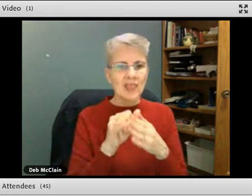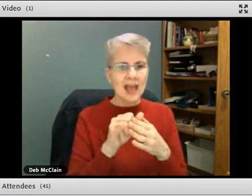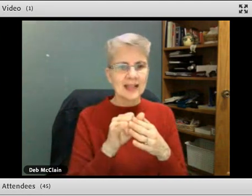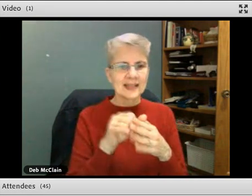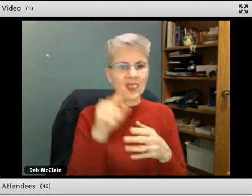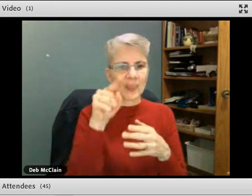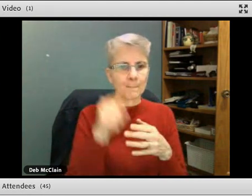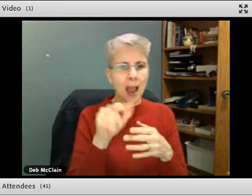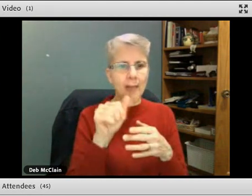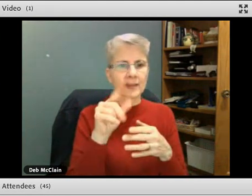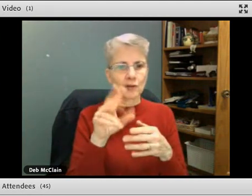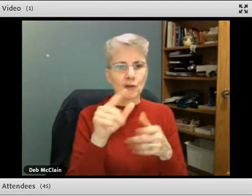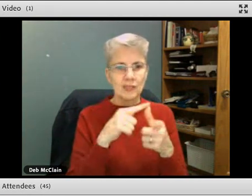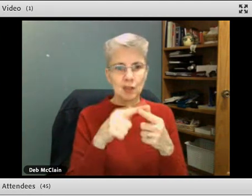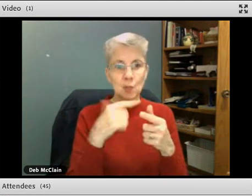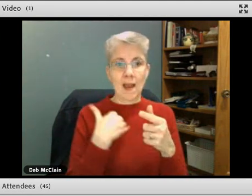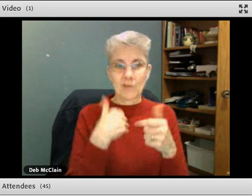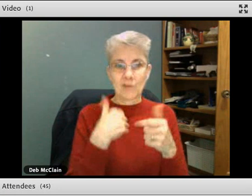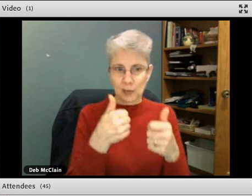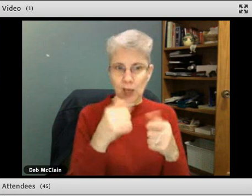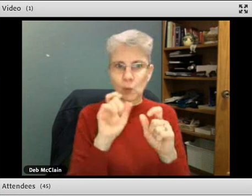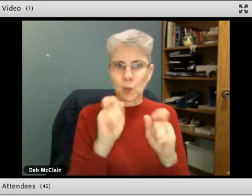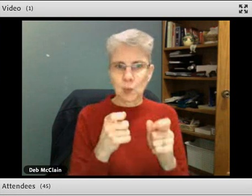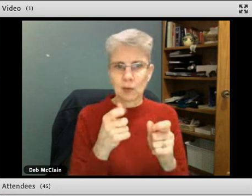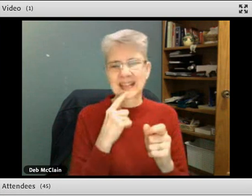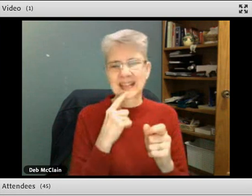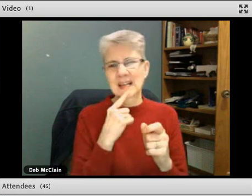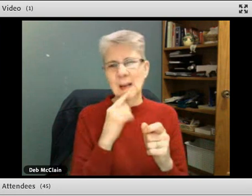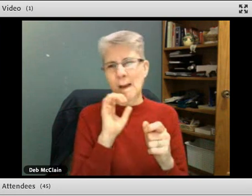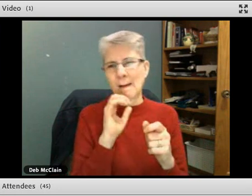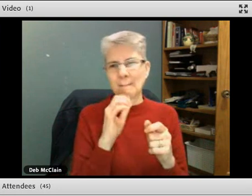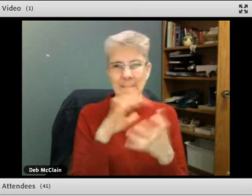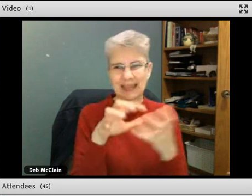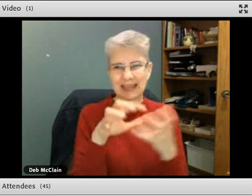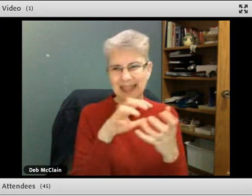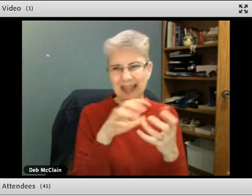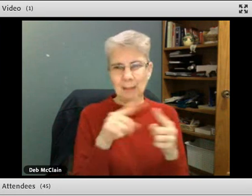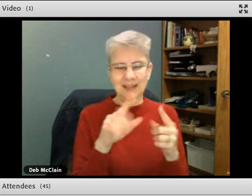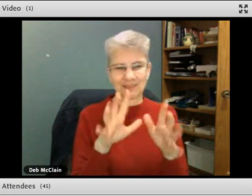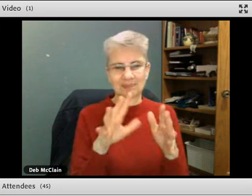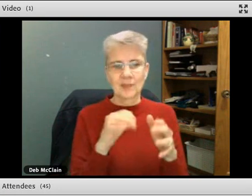Kind of messy drawing, sorry about that. And then you have the subfield code. I'll move on from these,